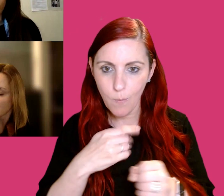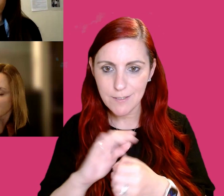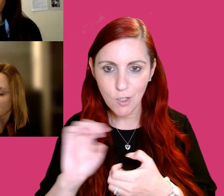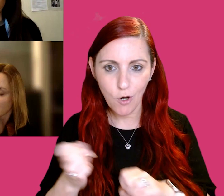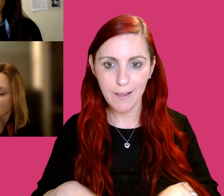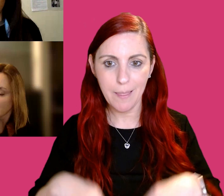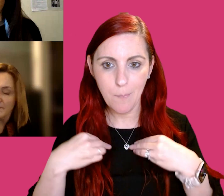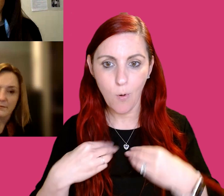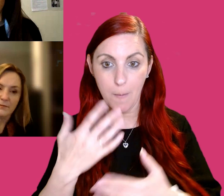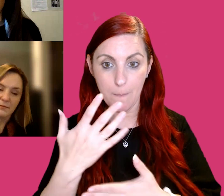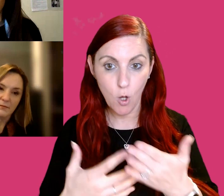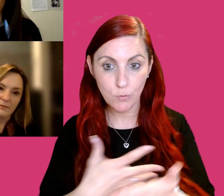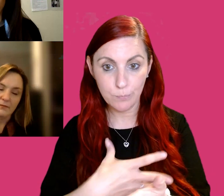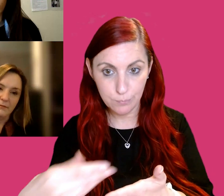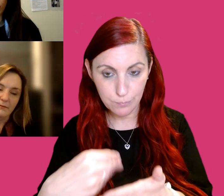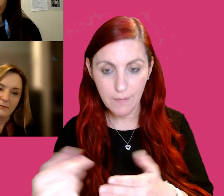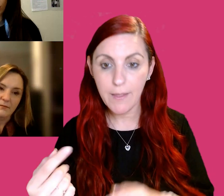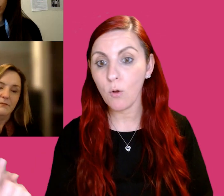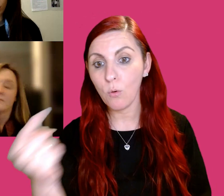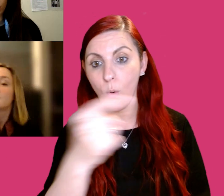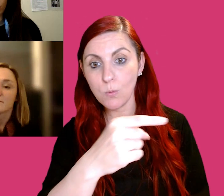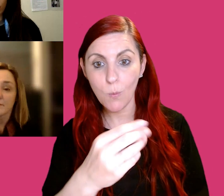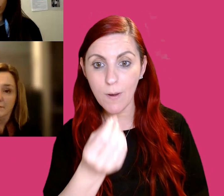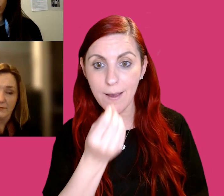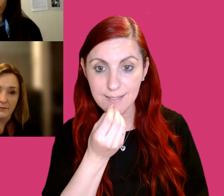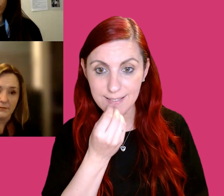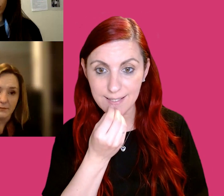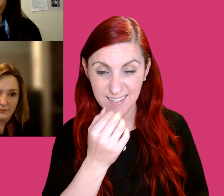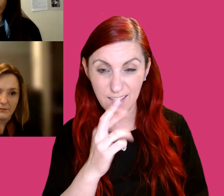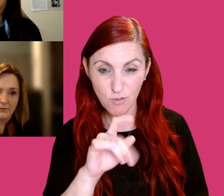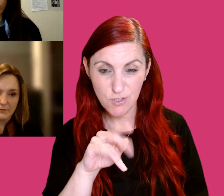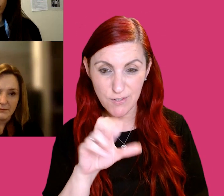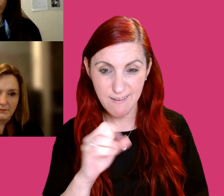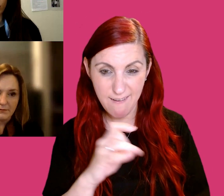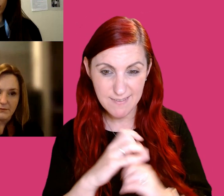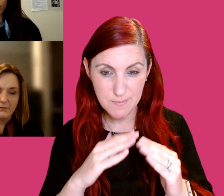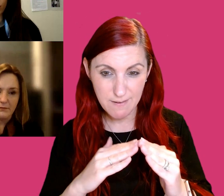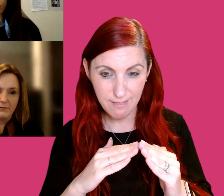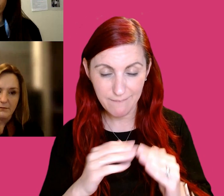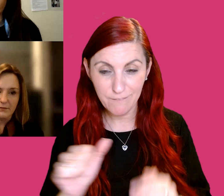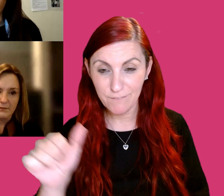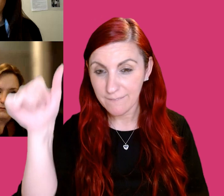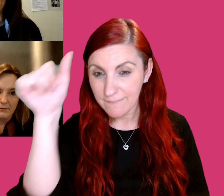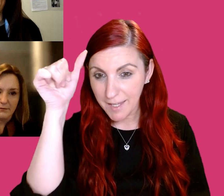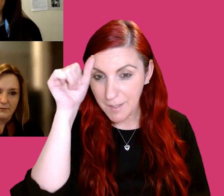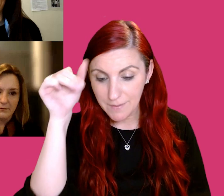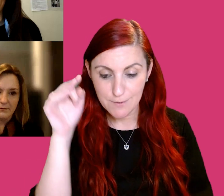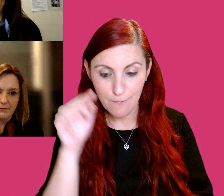they would get sent down to the canteen in h the retunda which is famous for actually its wonderful